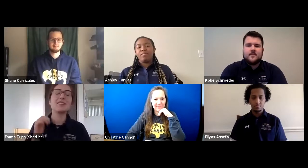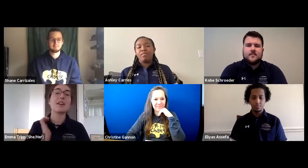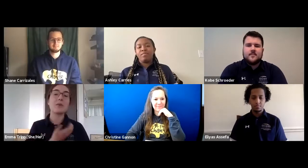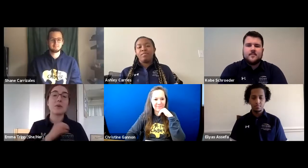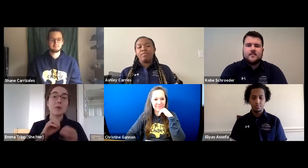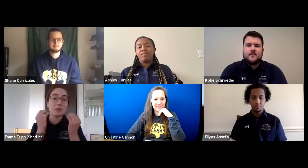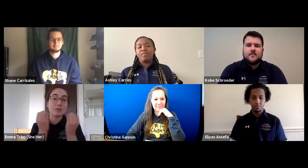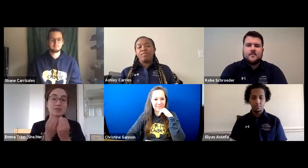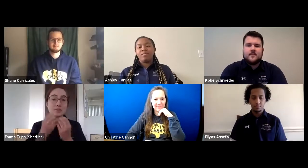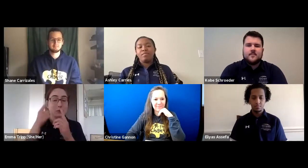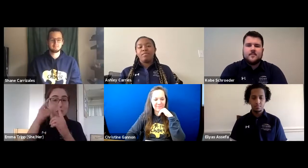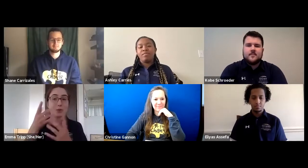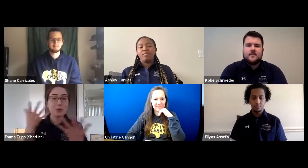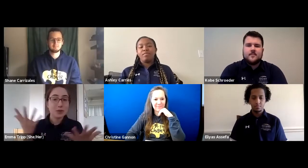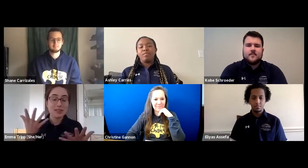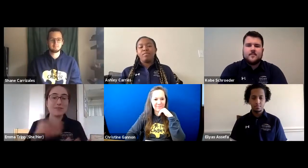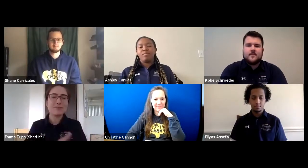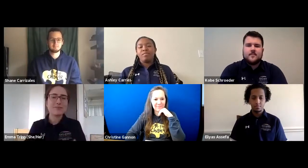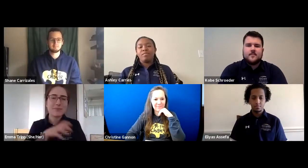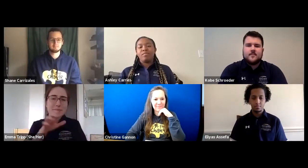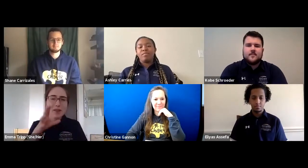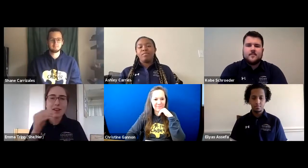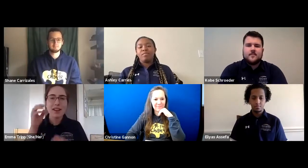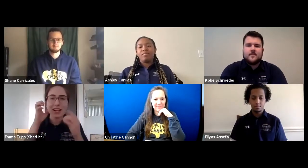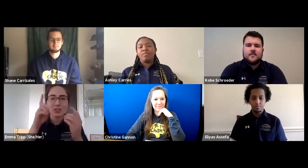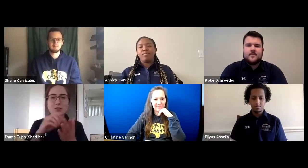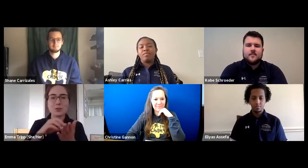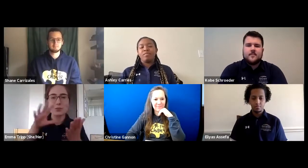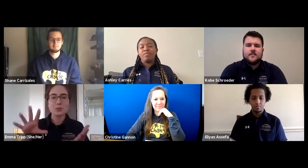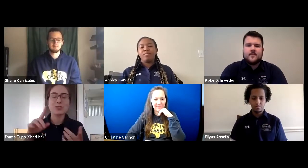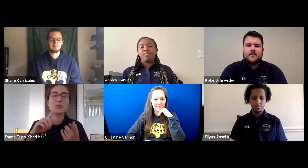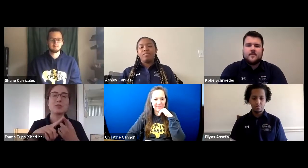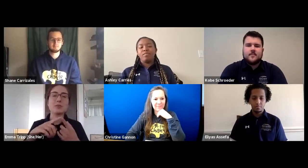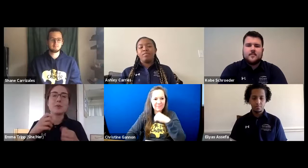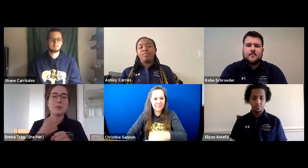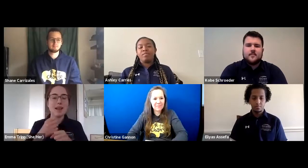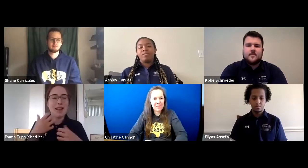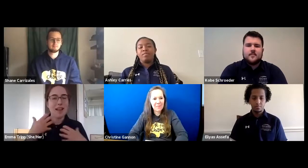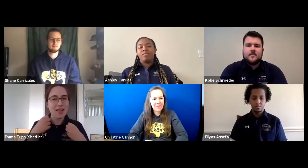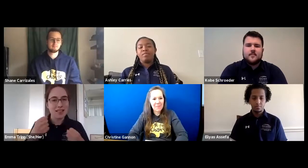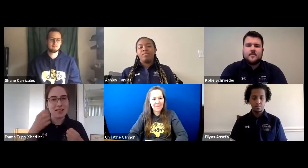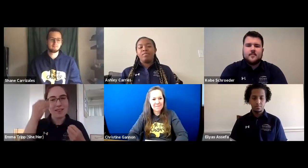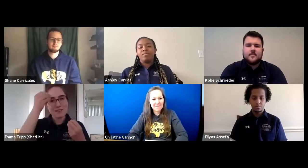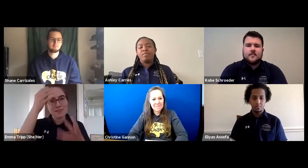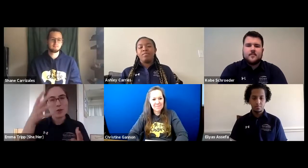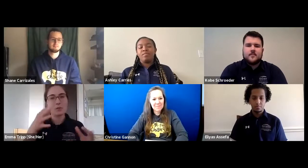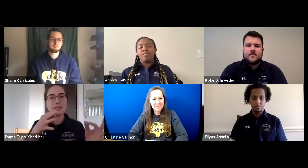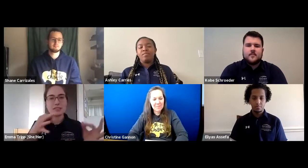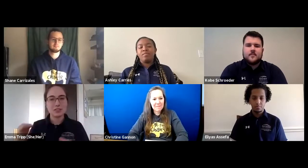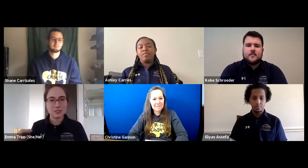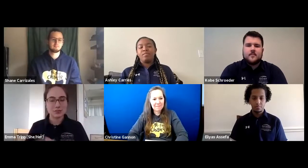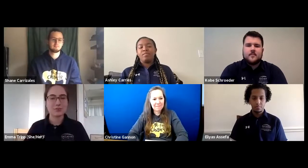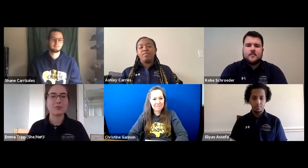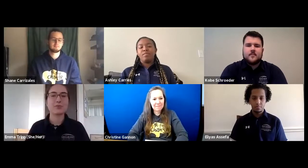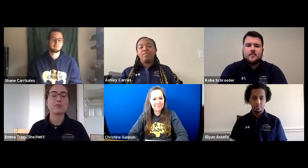Our program's goal is to empower students to make healthy and informed health decisions.